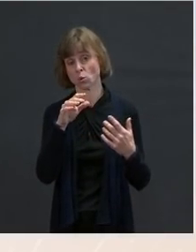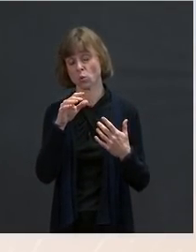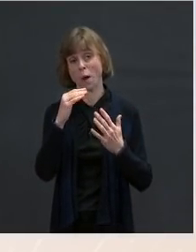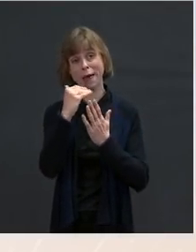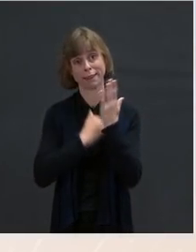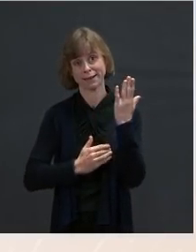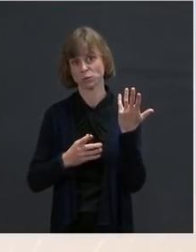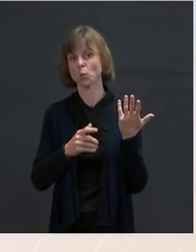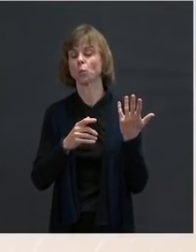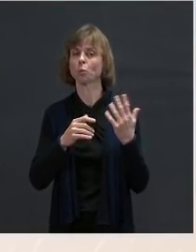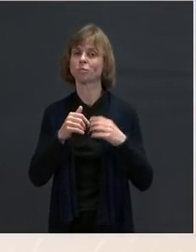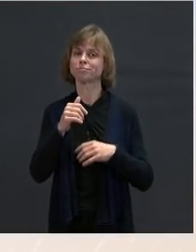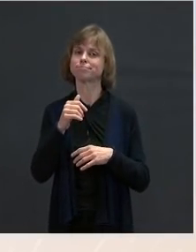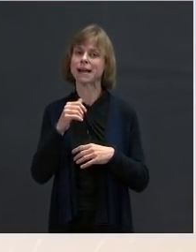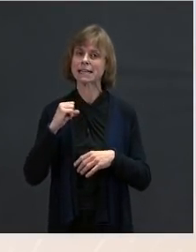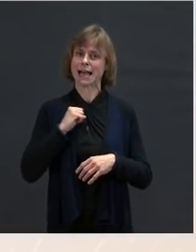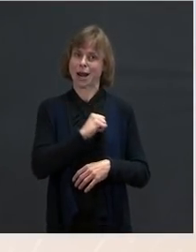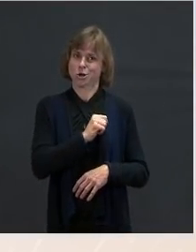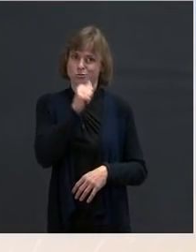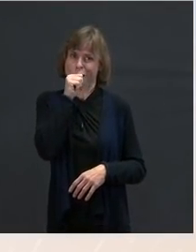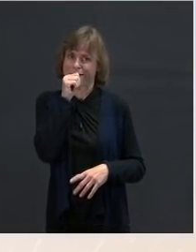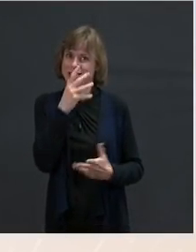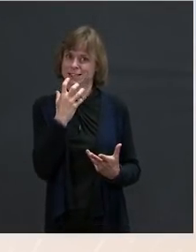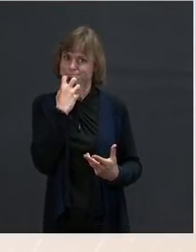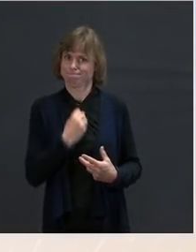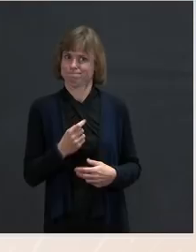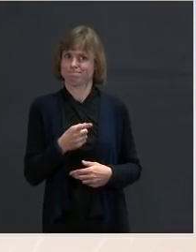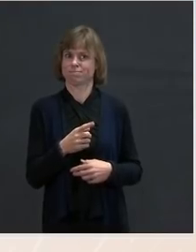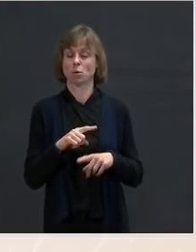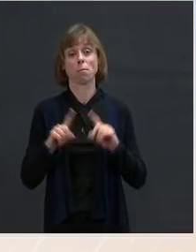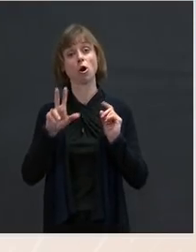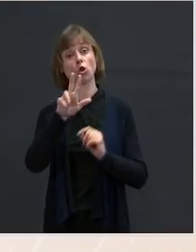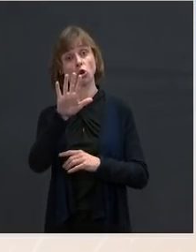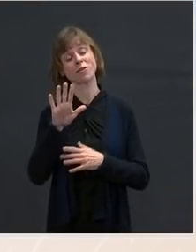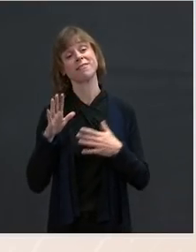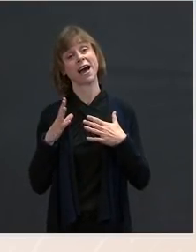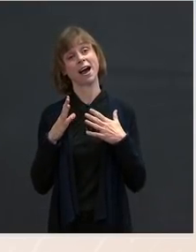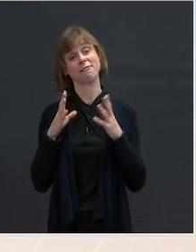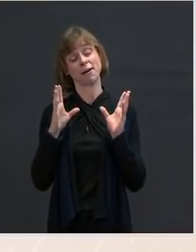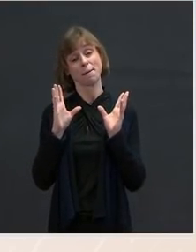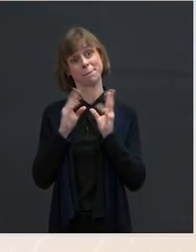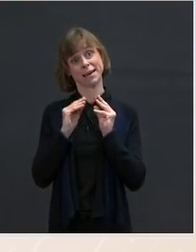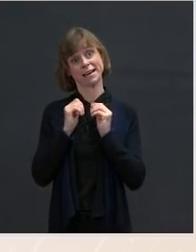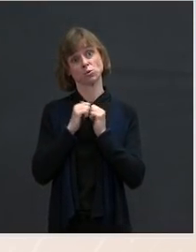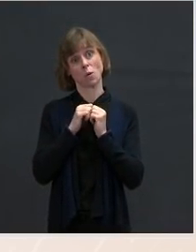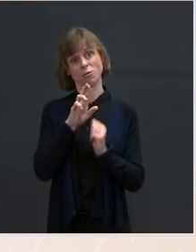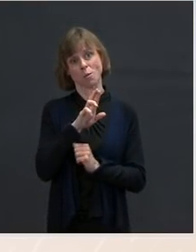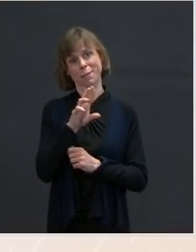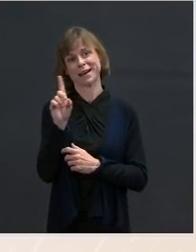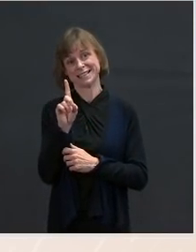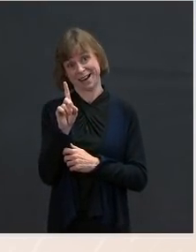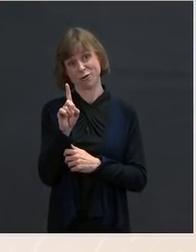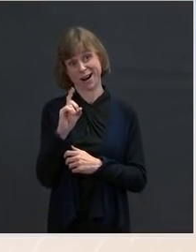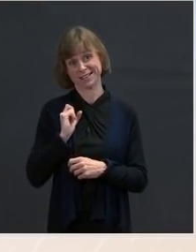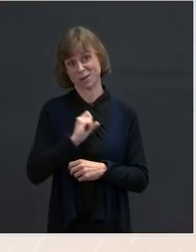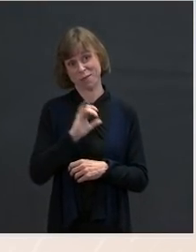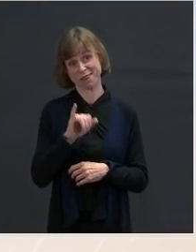But 35 meetings with Republican and Democratic senators is actually quite a significant number of meetings in the process. But --